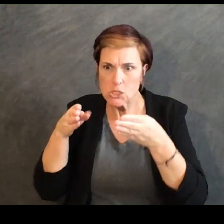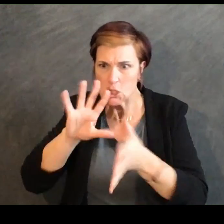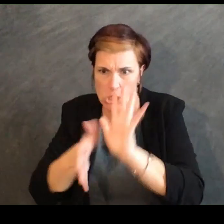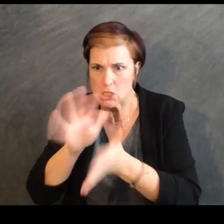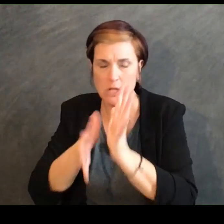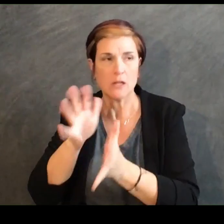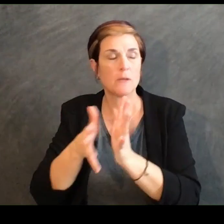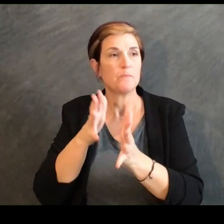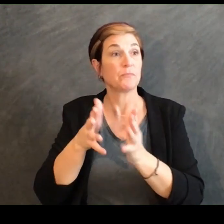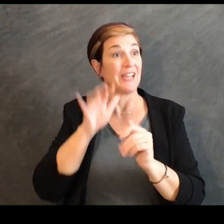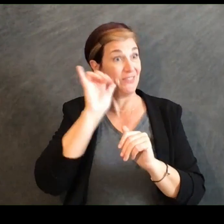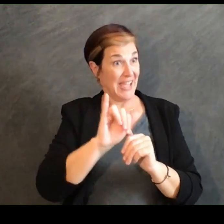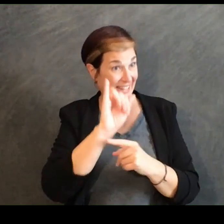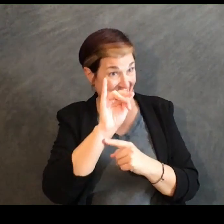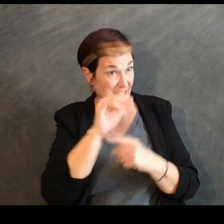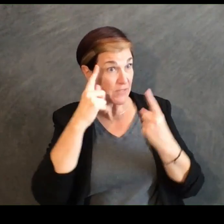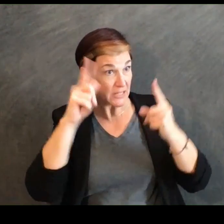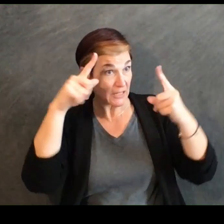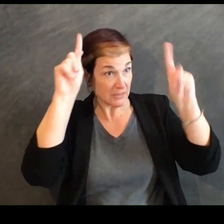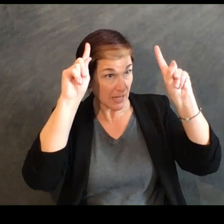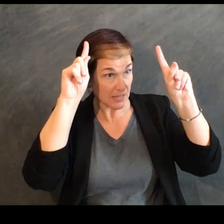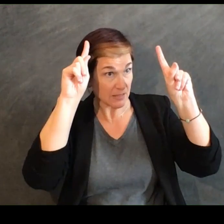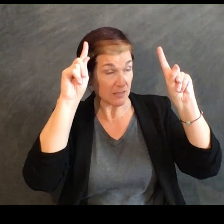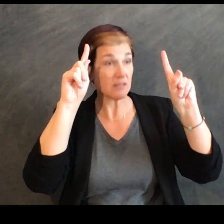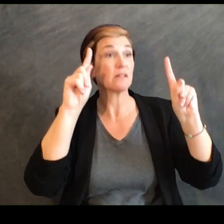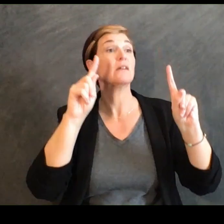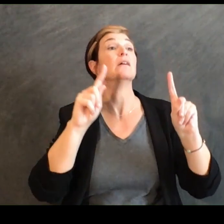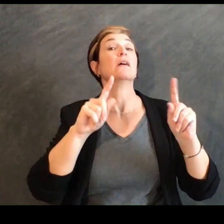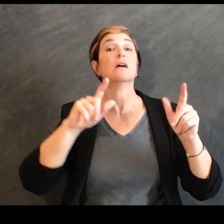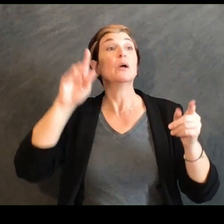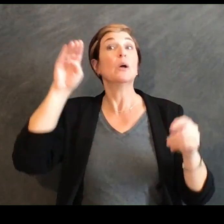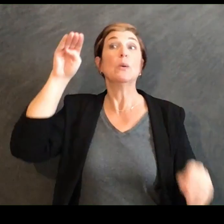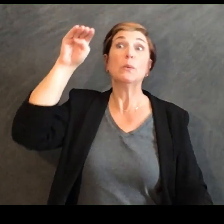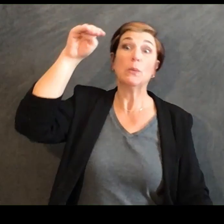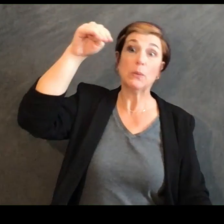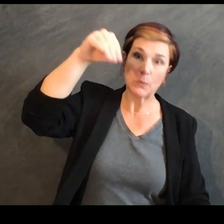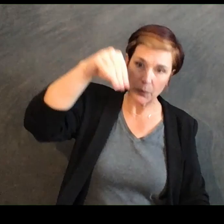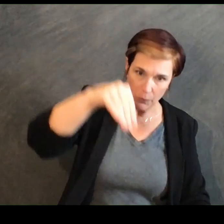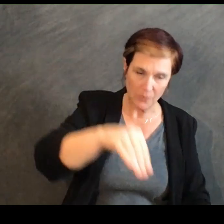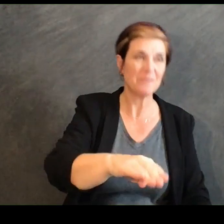this turn into this is going to give you the amount of time if we're successful